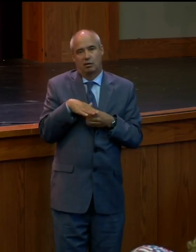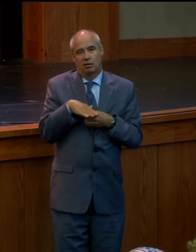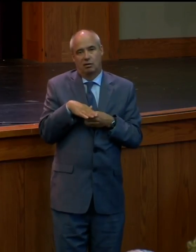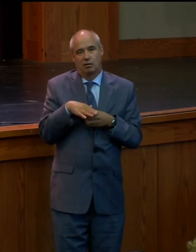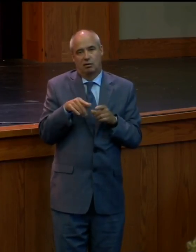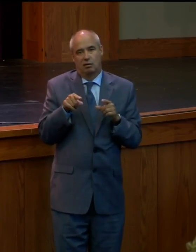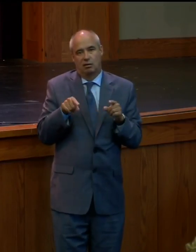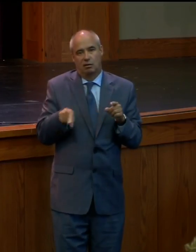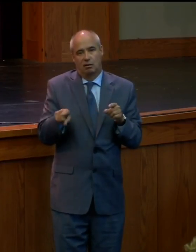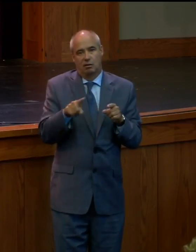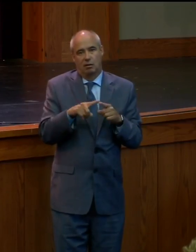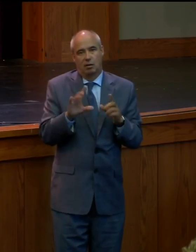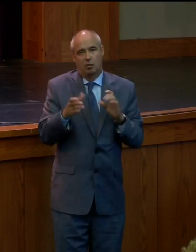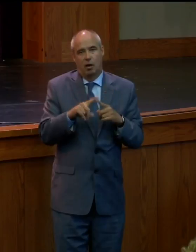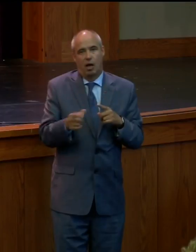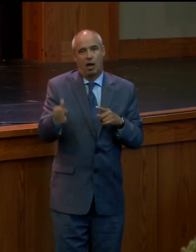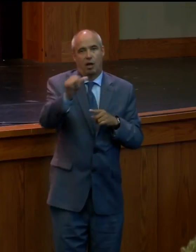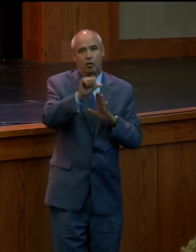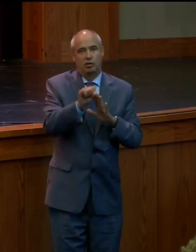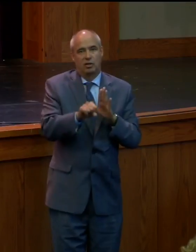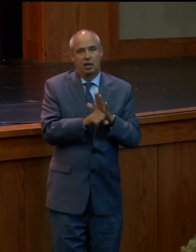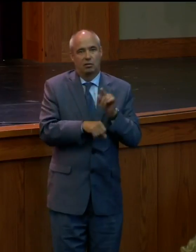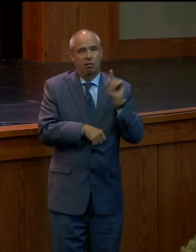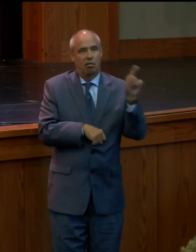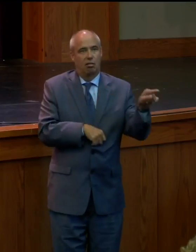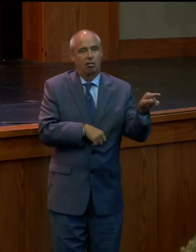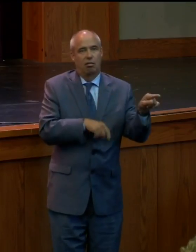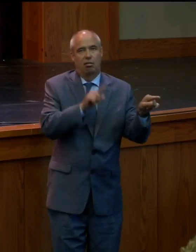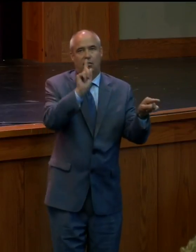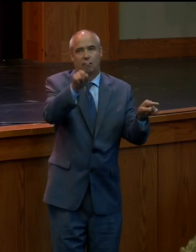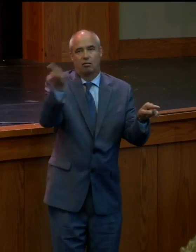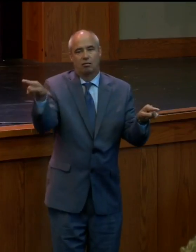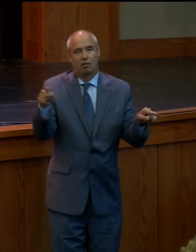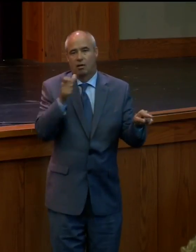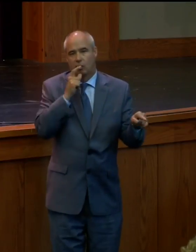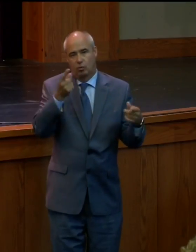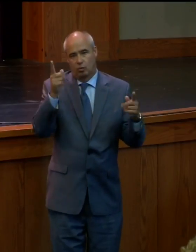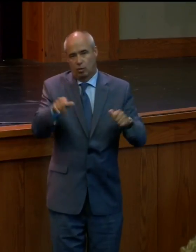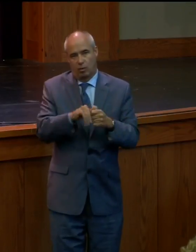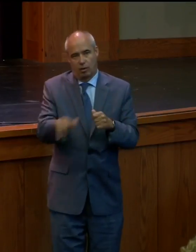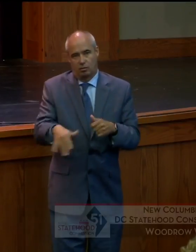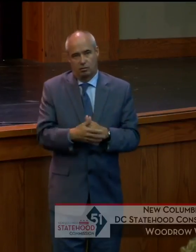COMPARISON THAT HAVE BEEN MADE TO OTHER STATES I DON'T AGREE WITH.